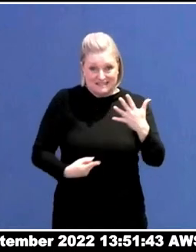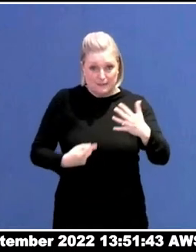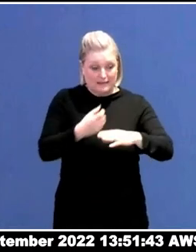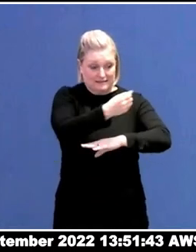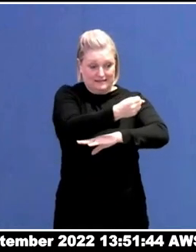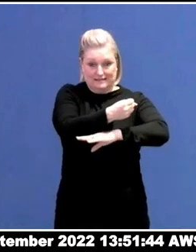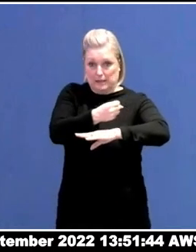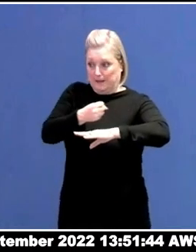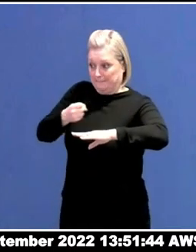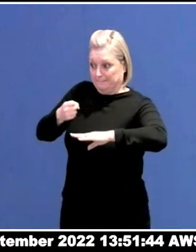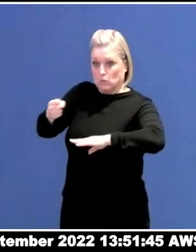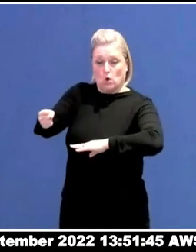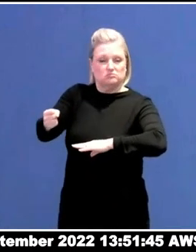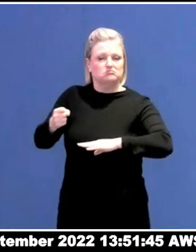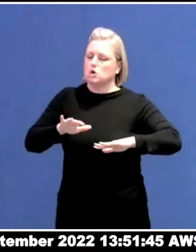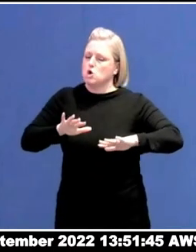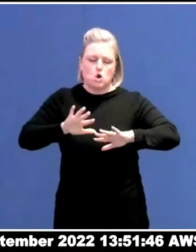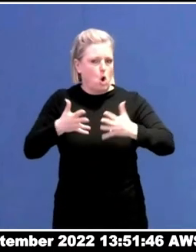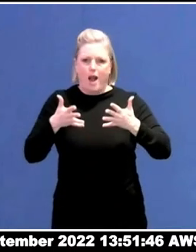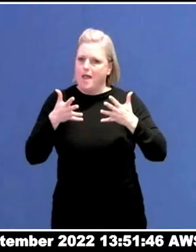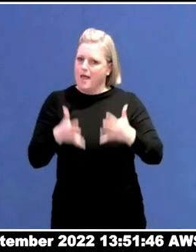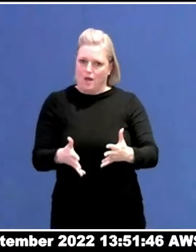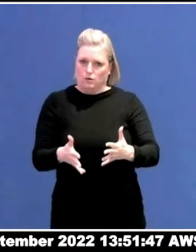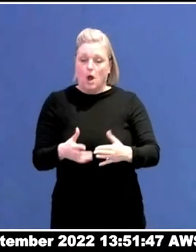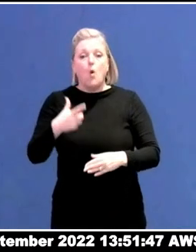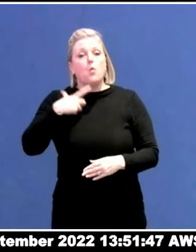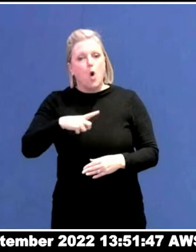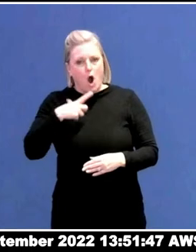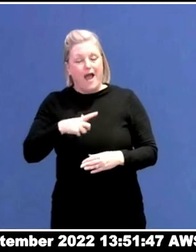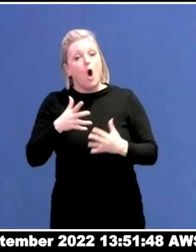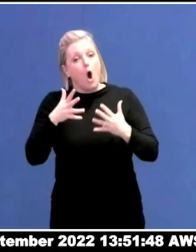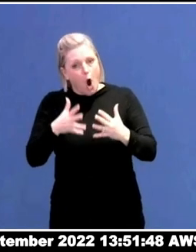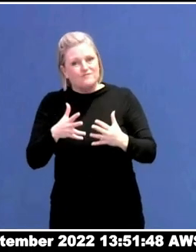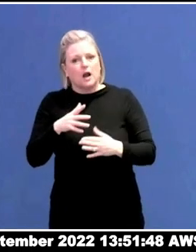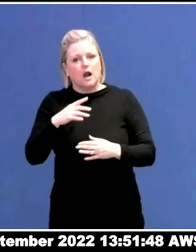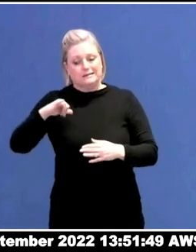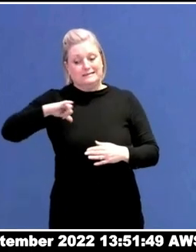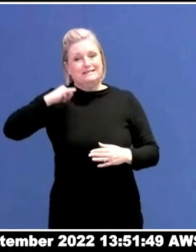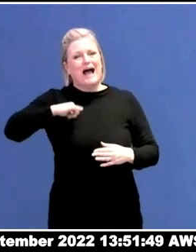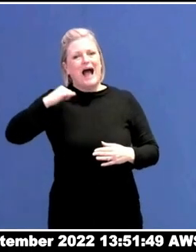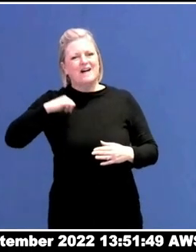disproportionately used to punish, manage, but also ostensibly to protect or keep